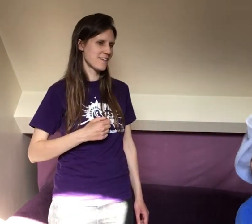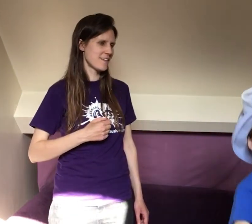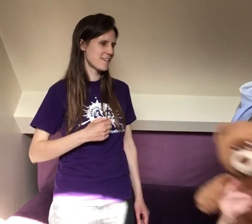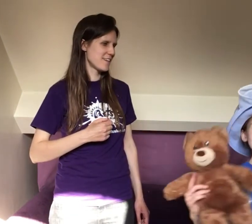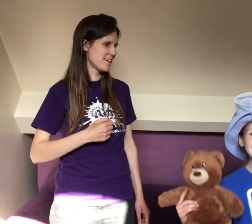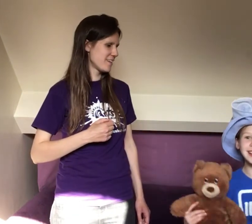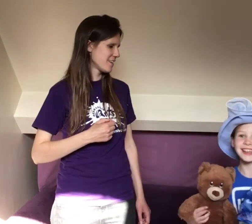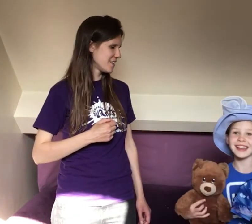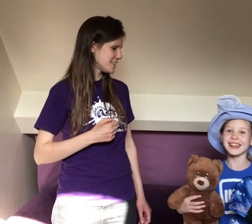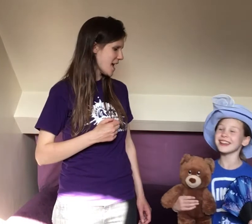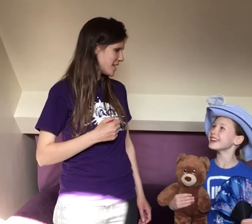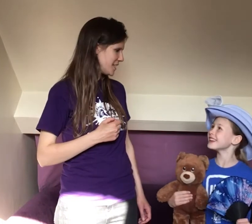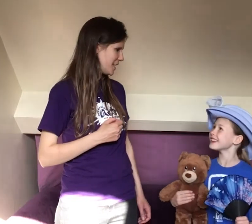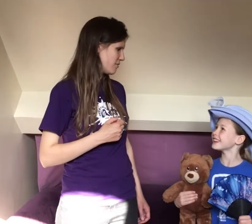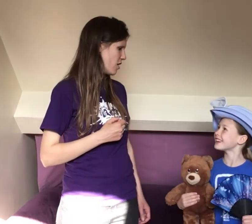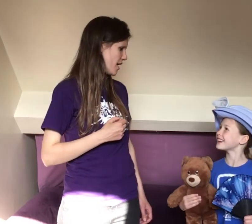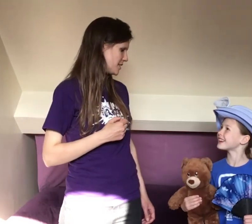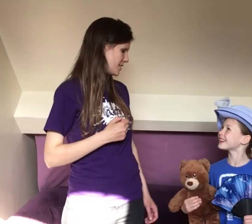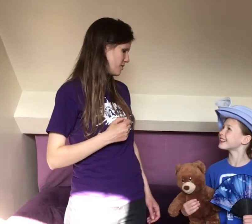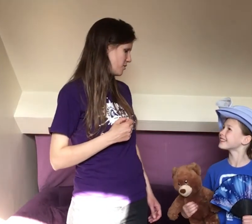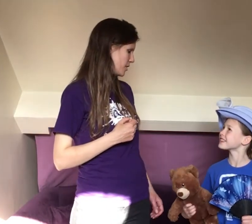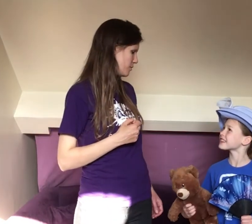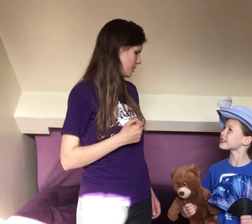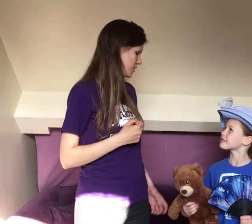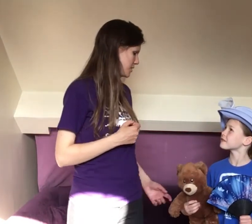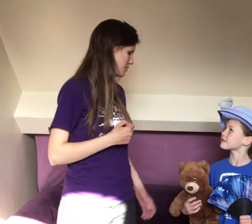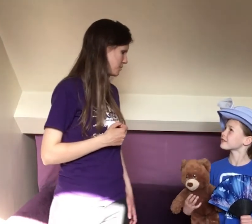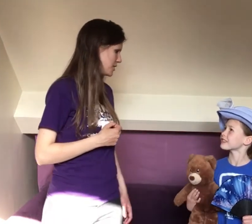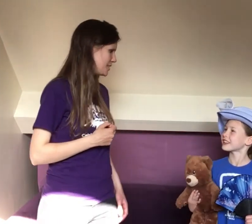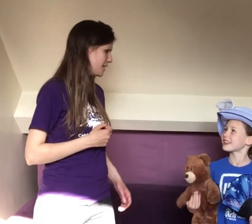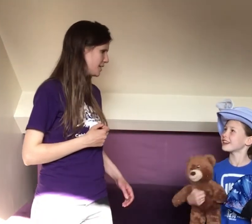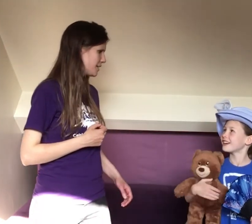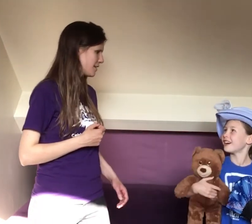Teddy! Teddy! Right, so you’re gonna… what are you gonna do with your teddy?